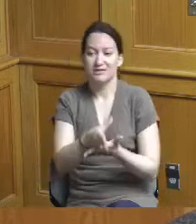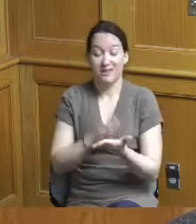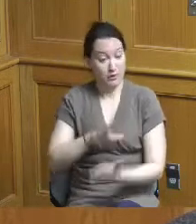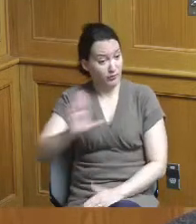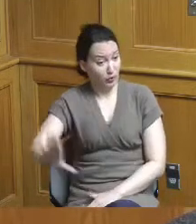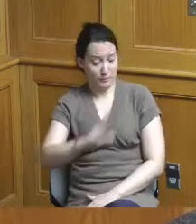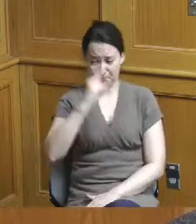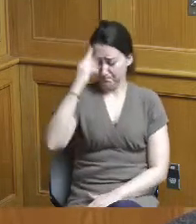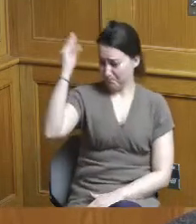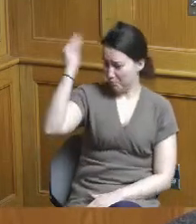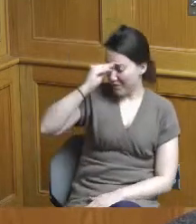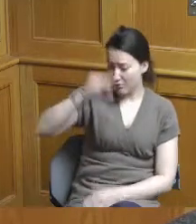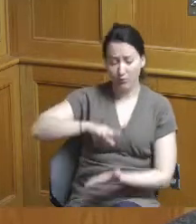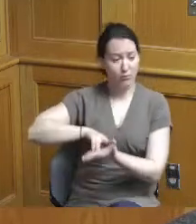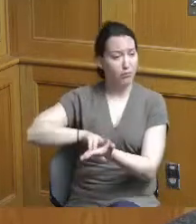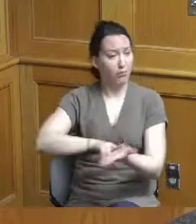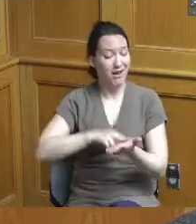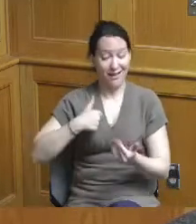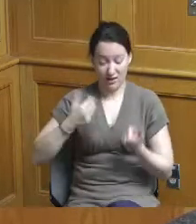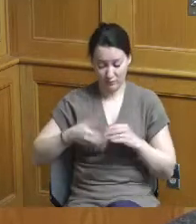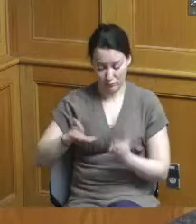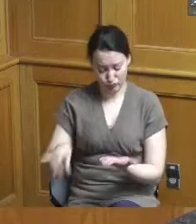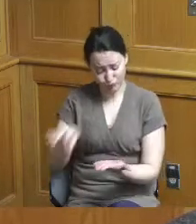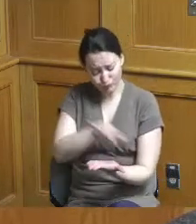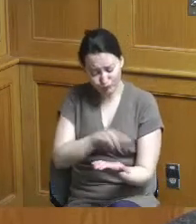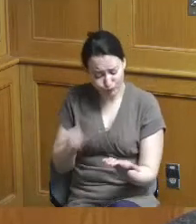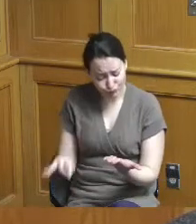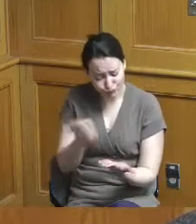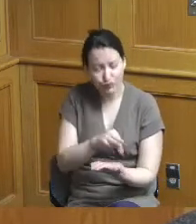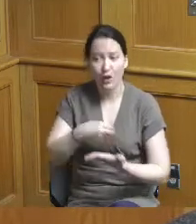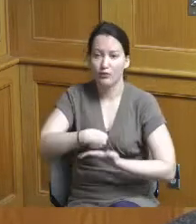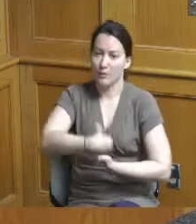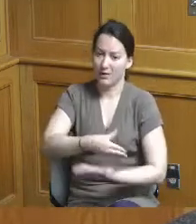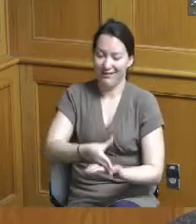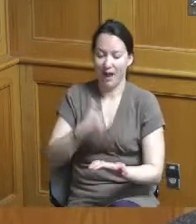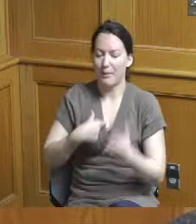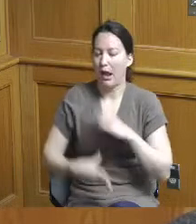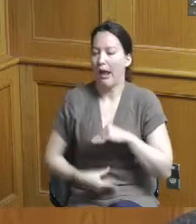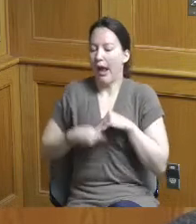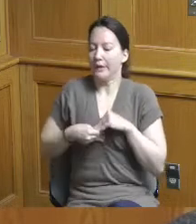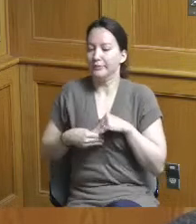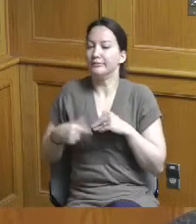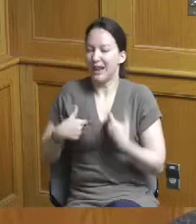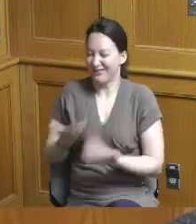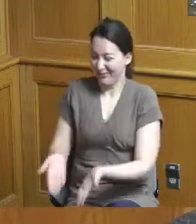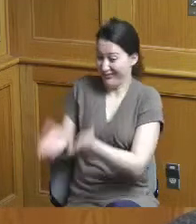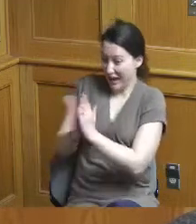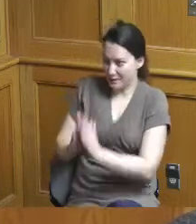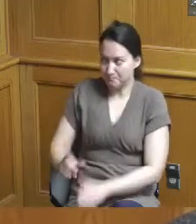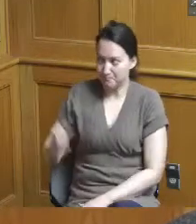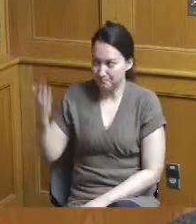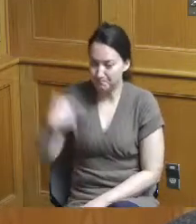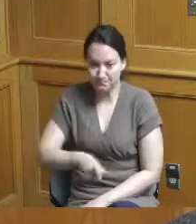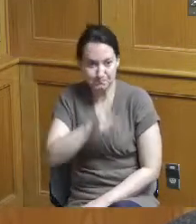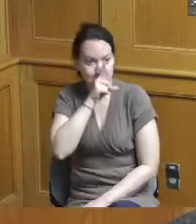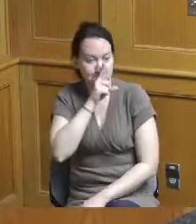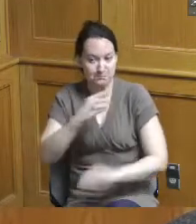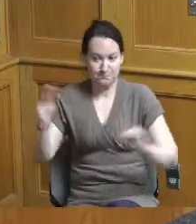input but as I review the budget I am adding some things that I had asked for the last time and and